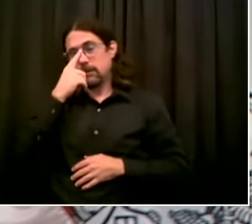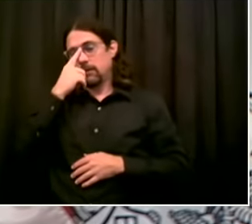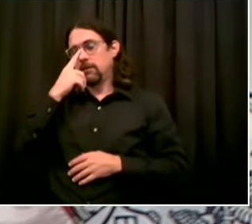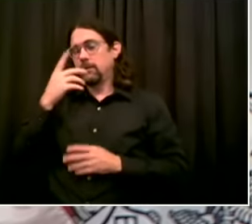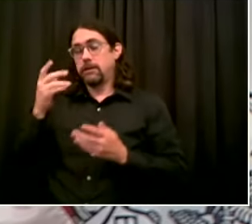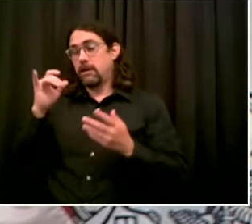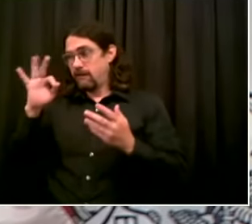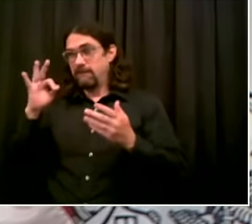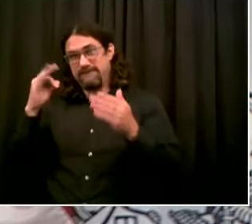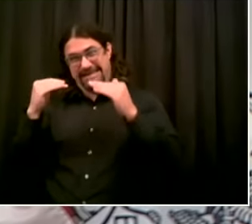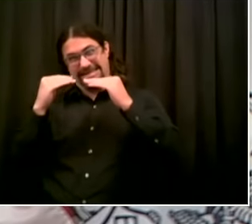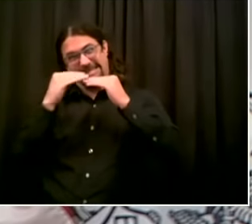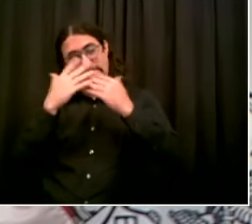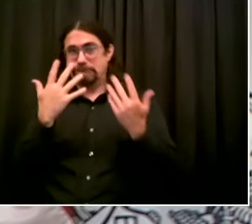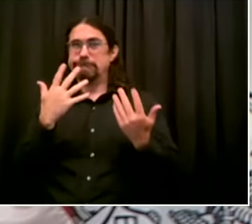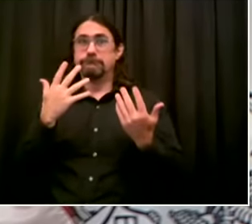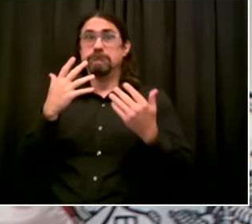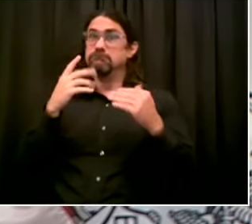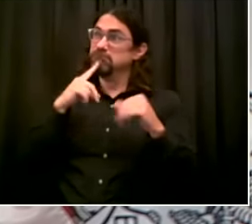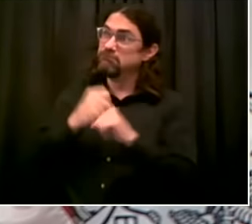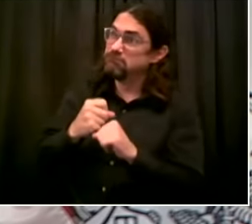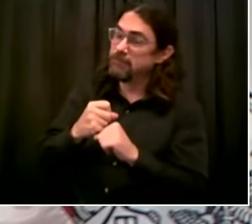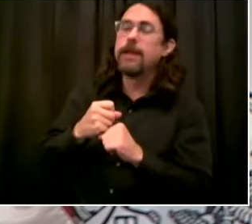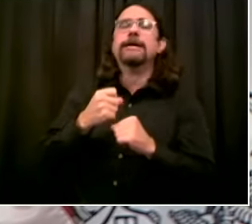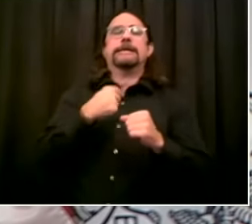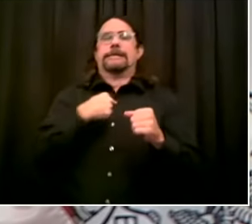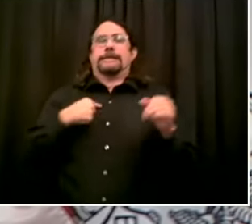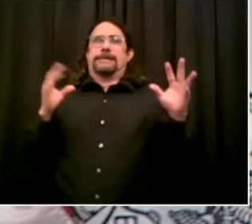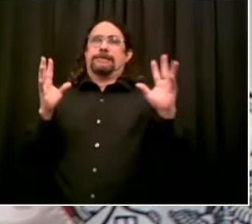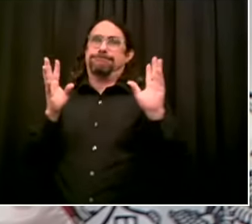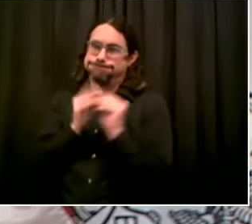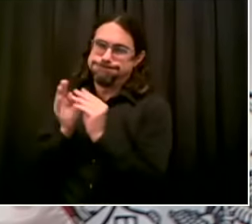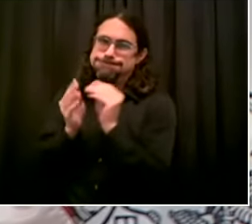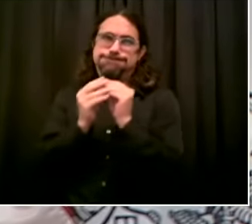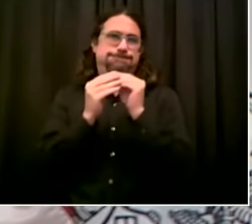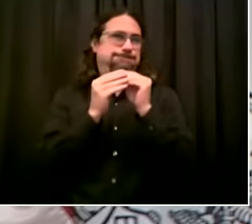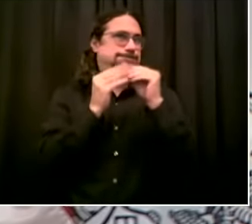SEE. I APPRECIATE THE QUESTION. AND IWI LL TURN